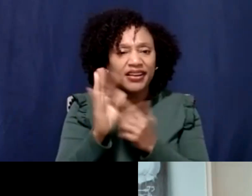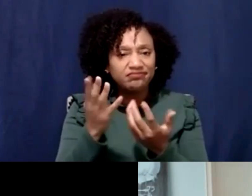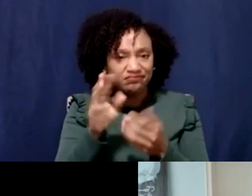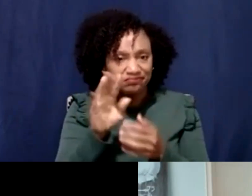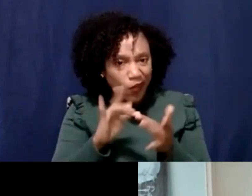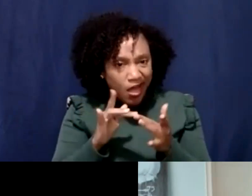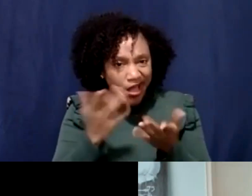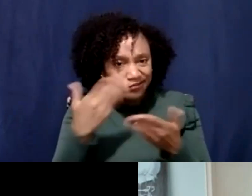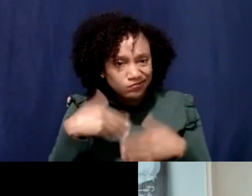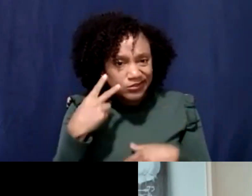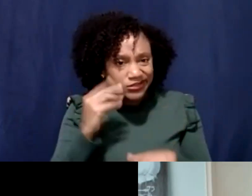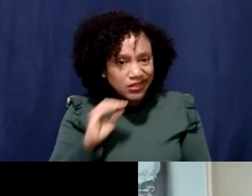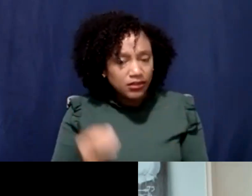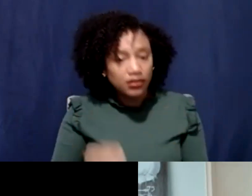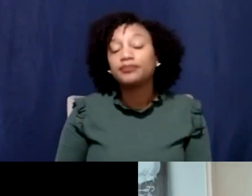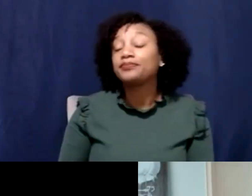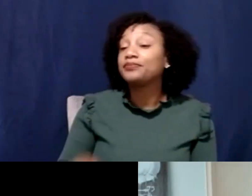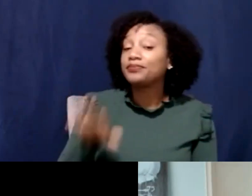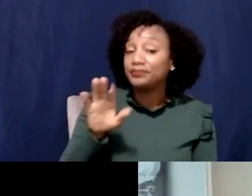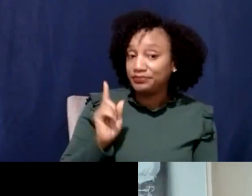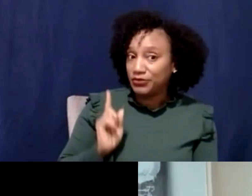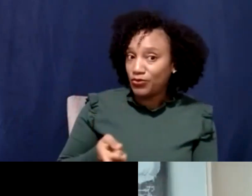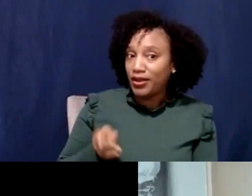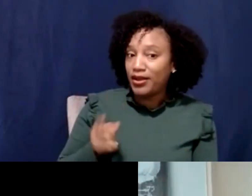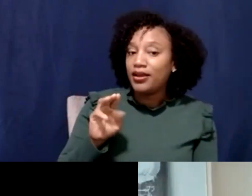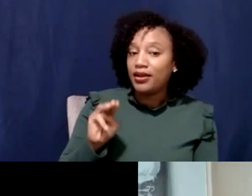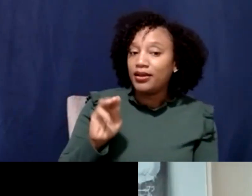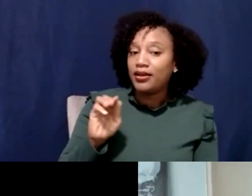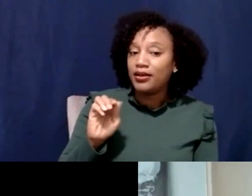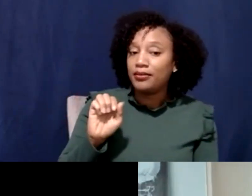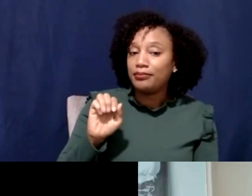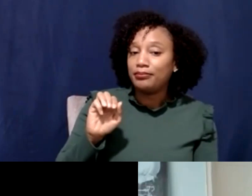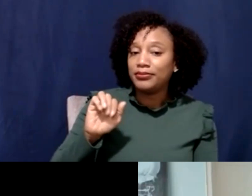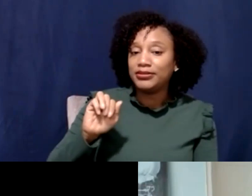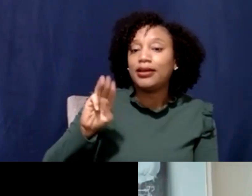You are absolutely correct that there is no information on the MRAC website right now